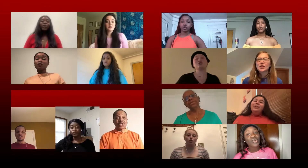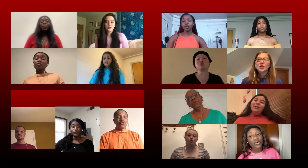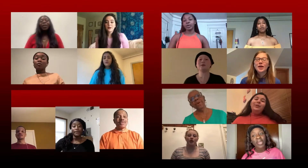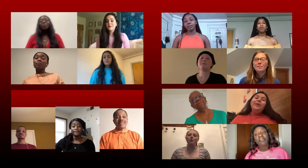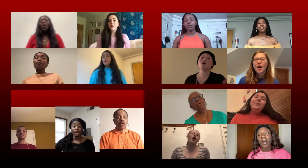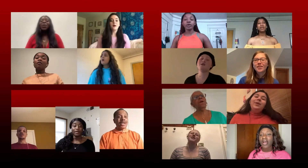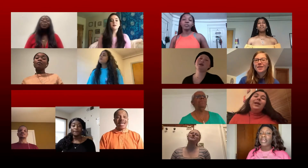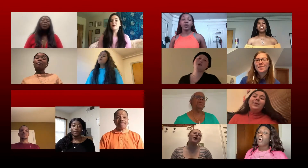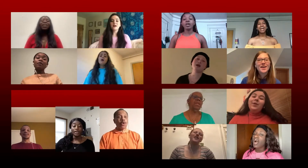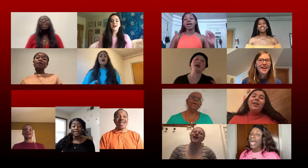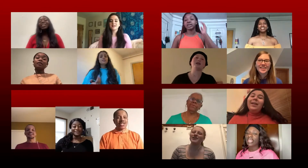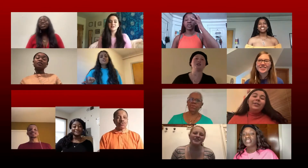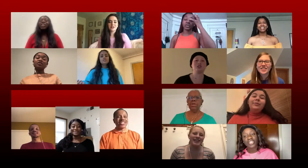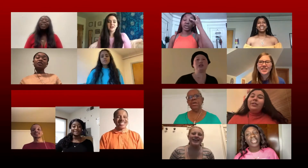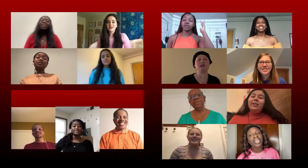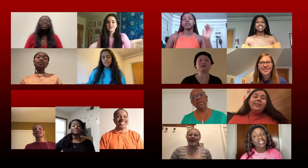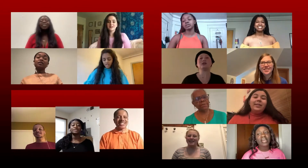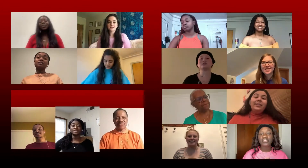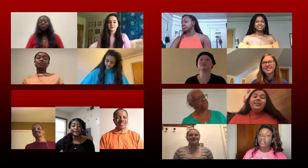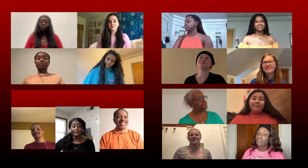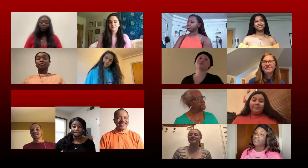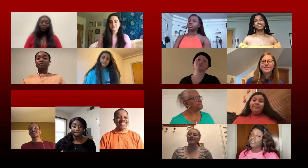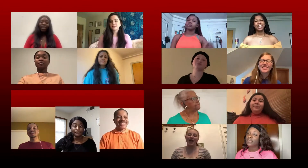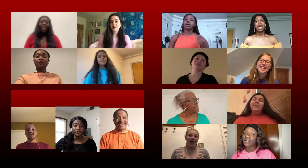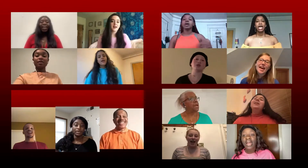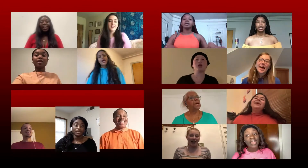To be more and more like You, Jesus